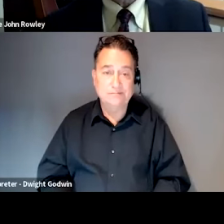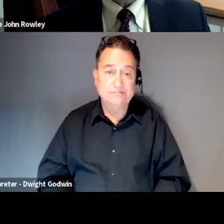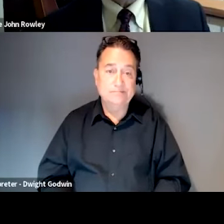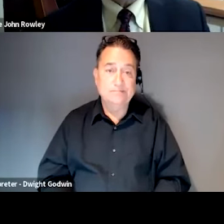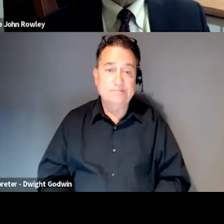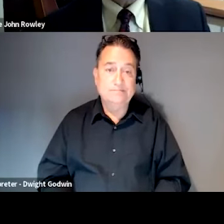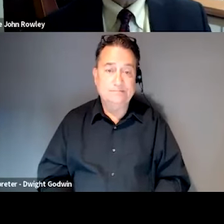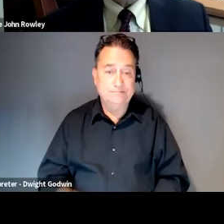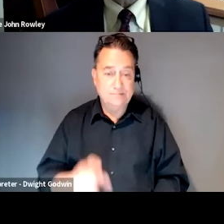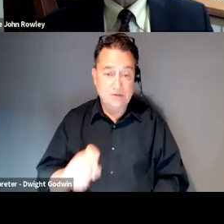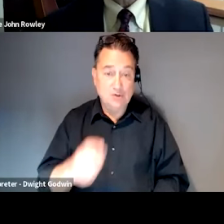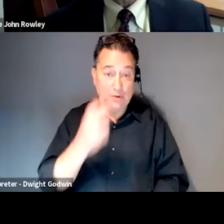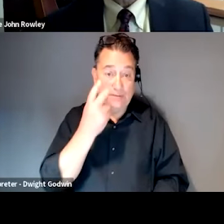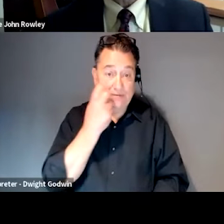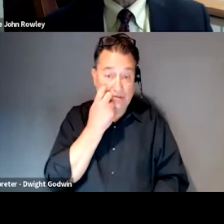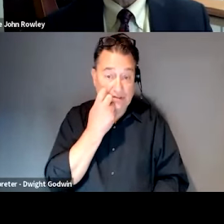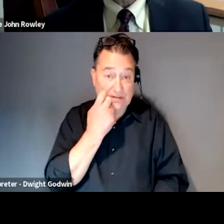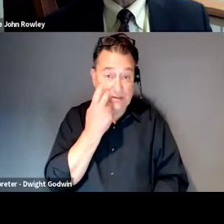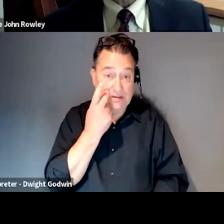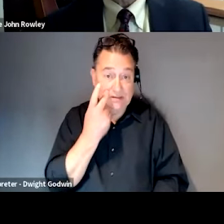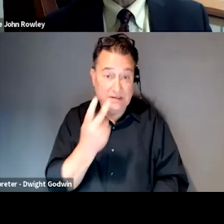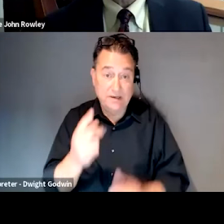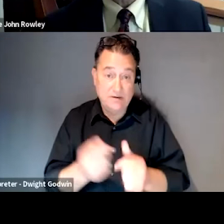And you should have just seen your first poll pop up.